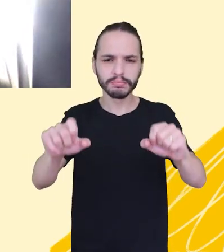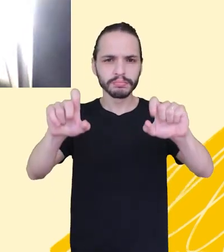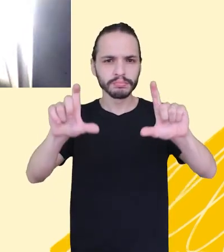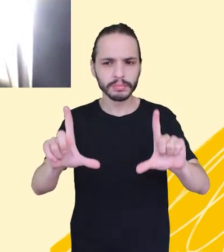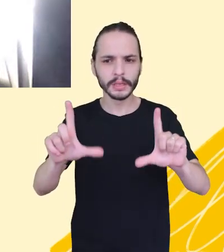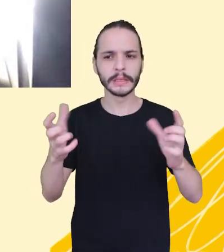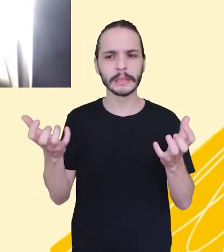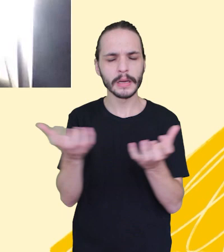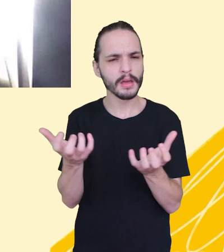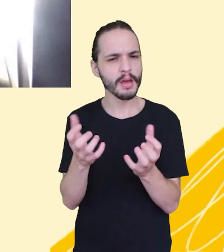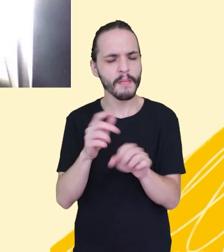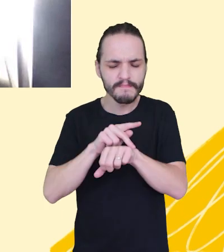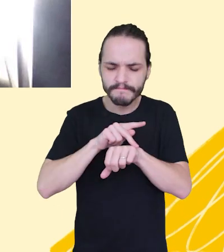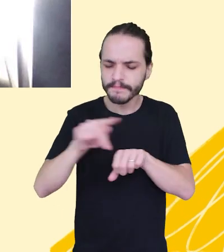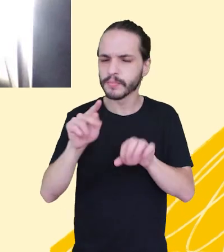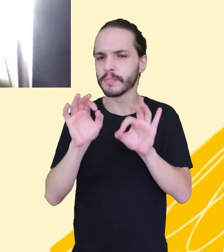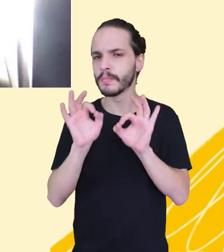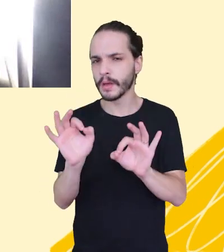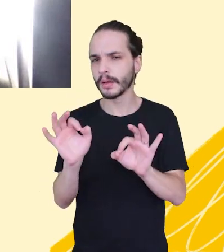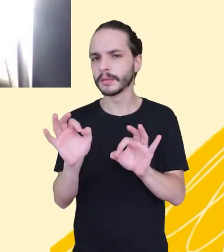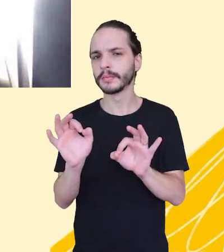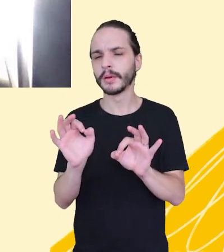Then I need to work the face.